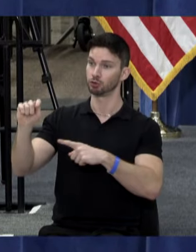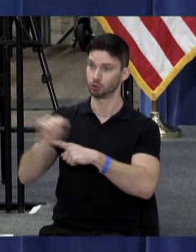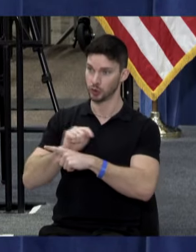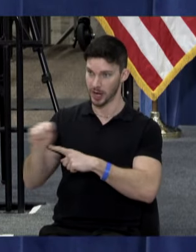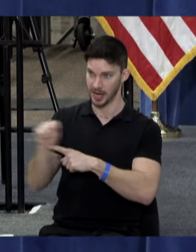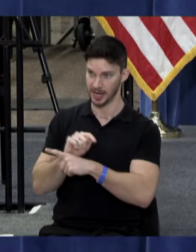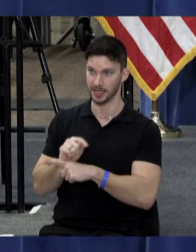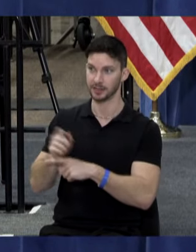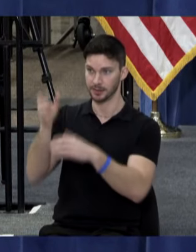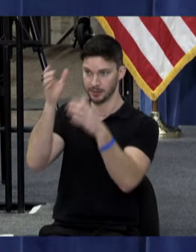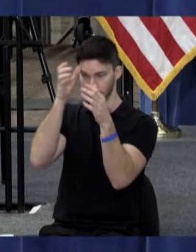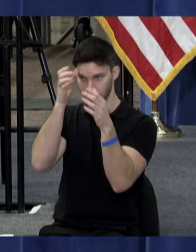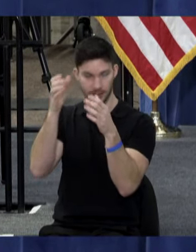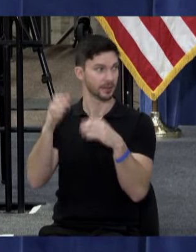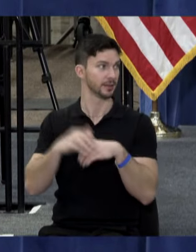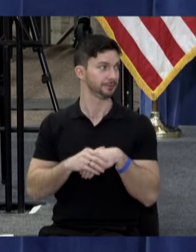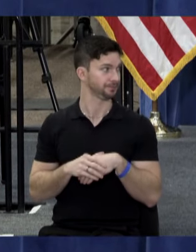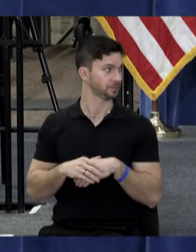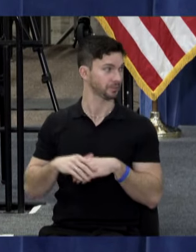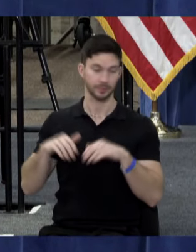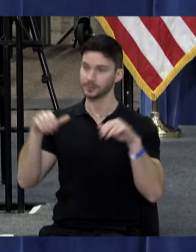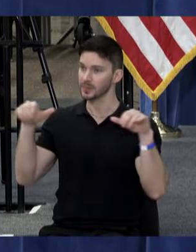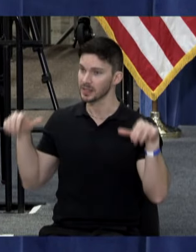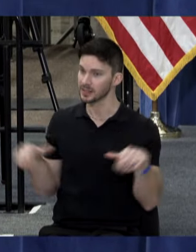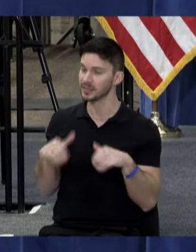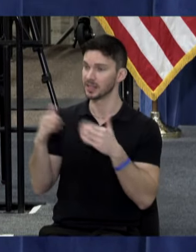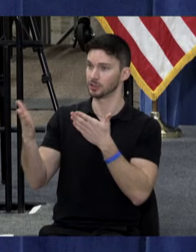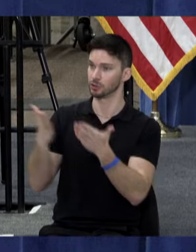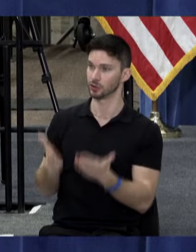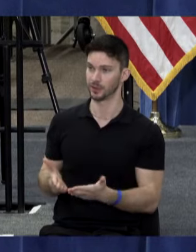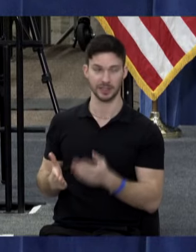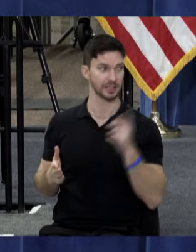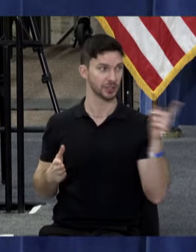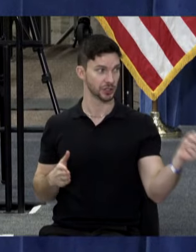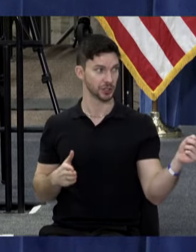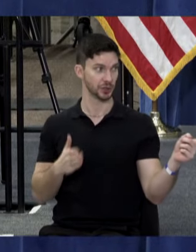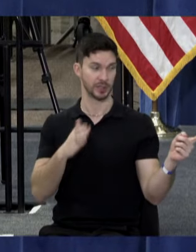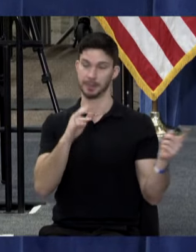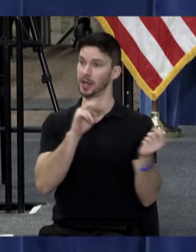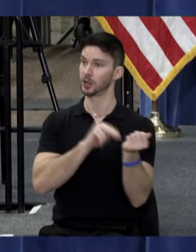and I'm not switching. Grace was my nurse in Delaware and I had three nurses, which was good.